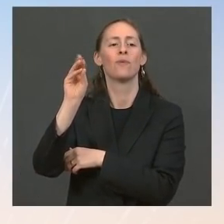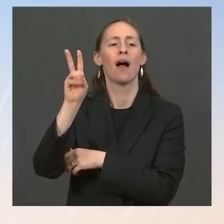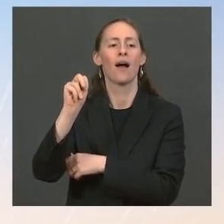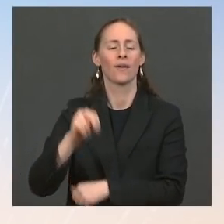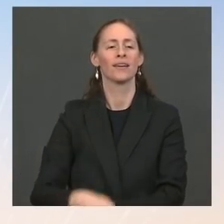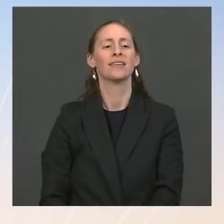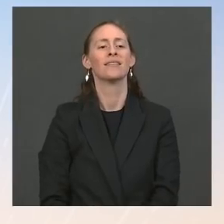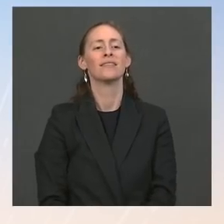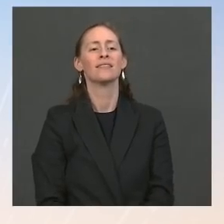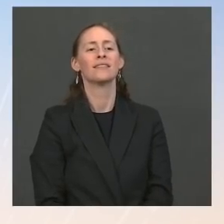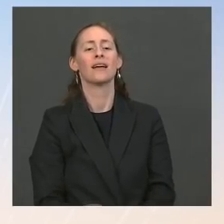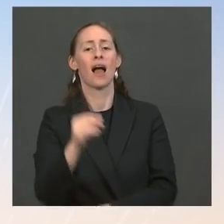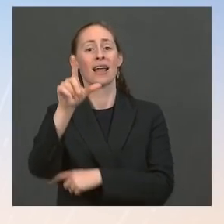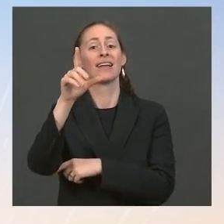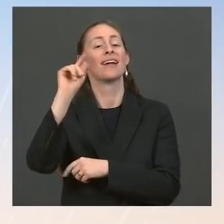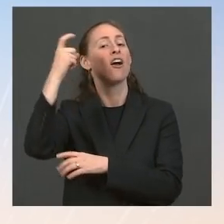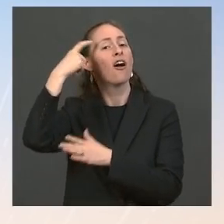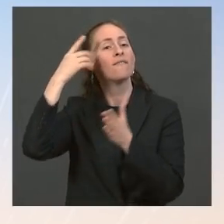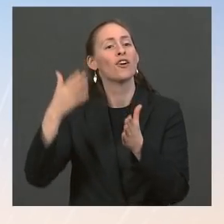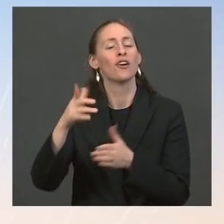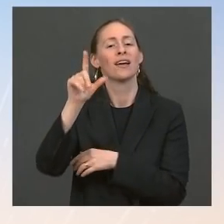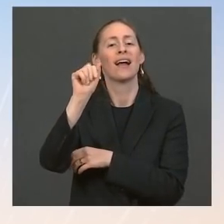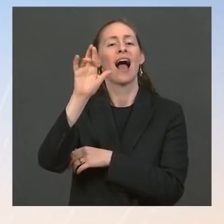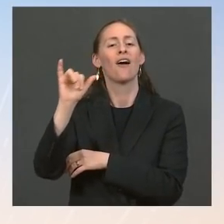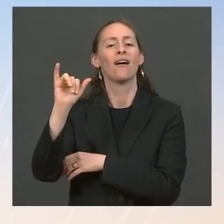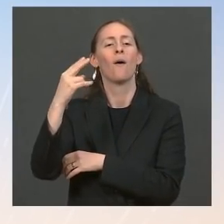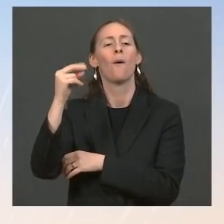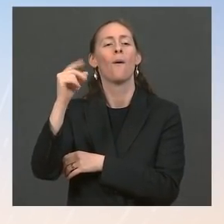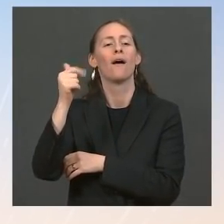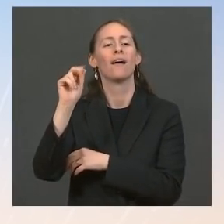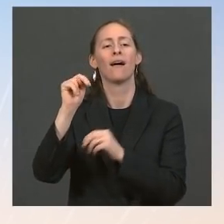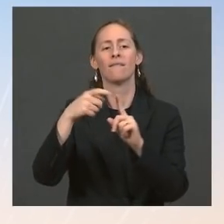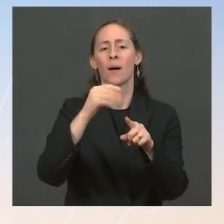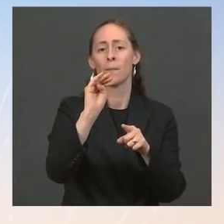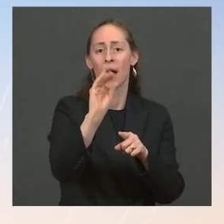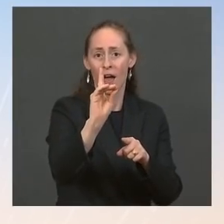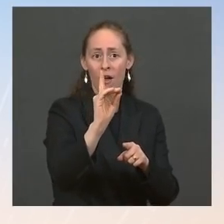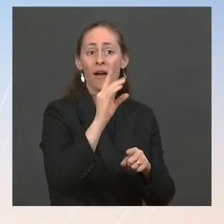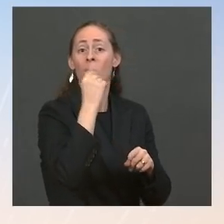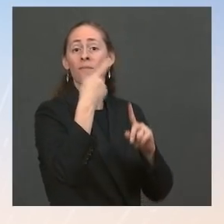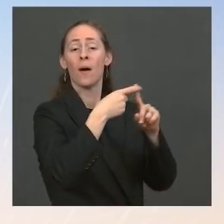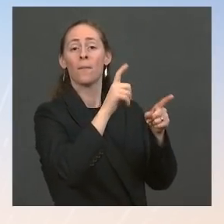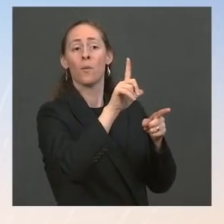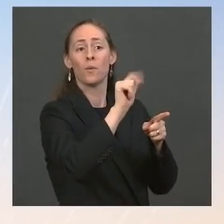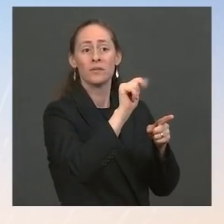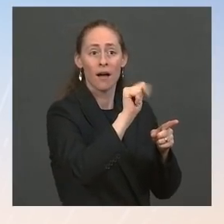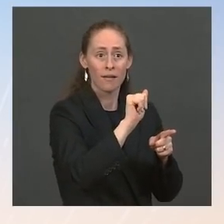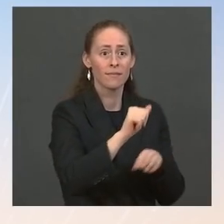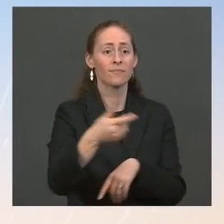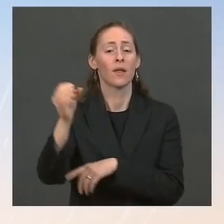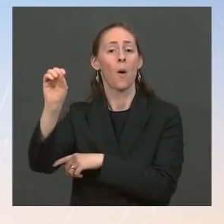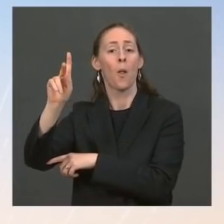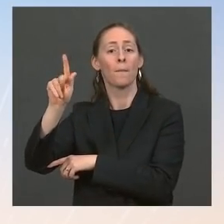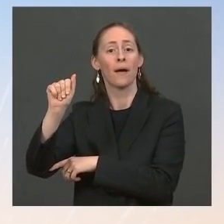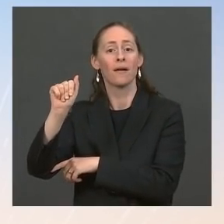Edwards of Louisiana; Mayor David Holt of Oklahoma City, Oklahoma; Mayor Steve Benjamin of Columbia, South Carolina.